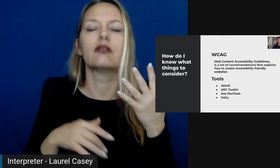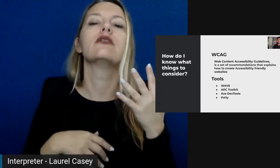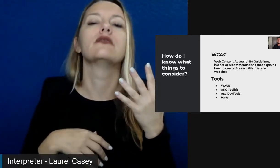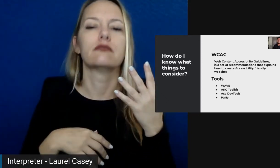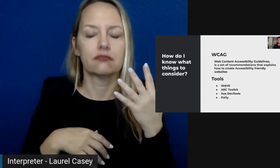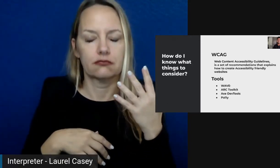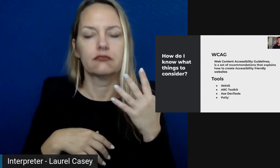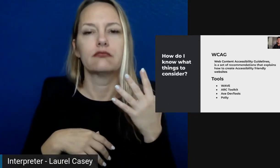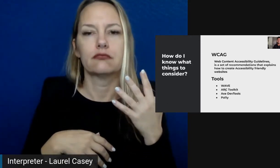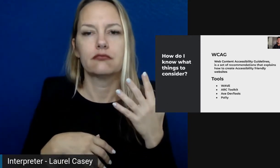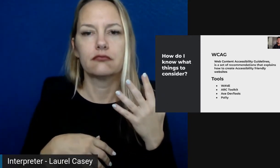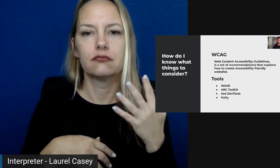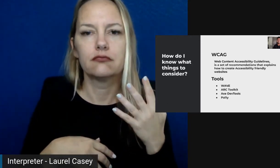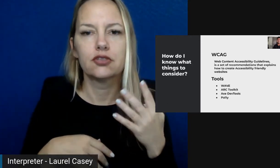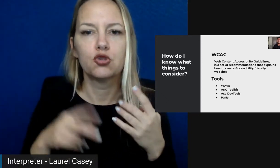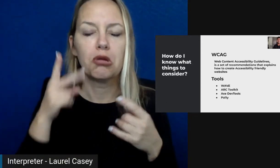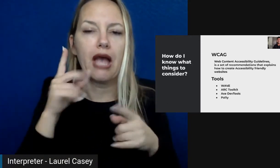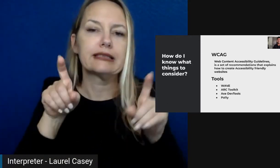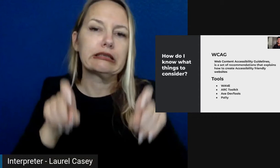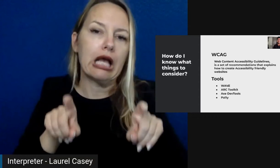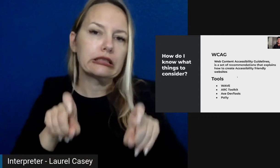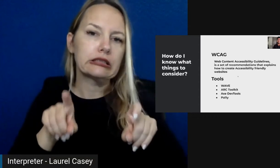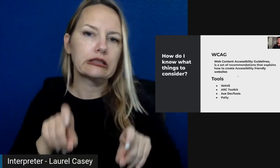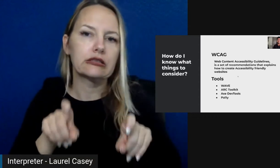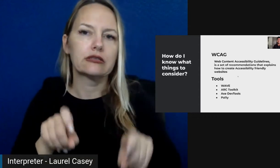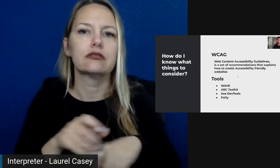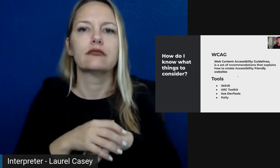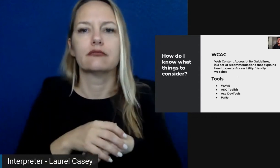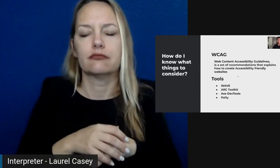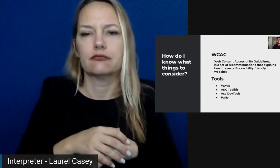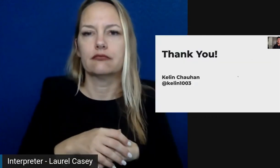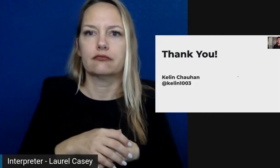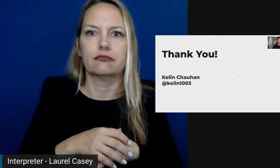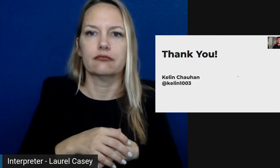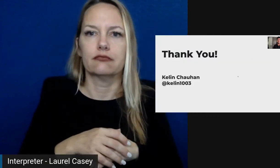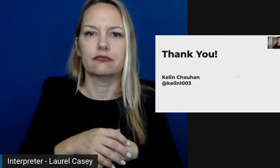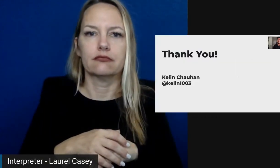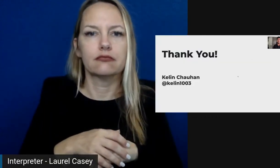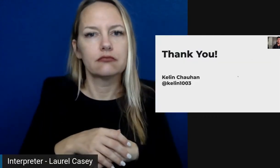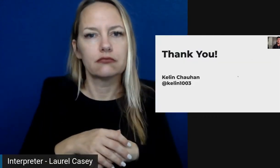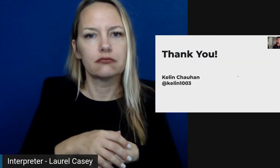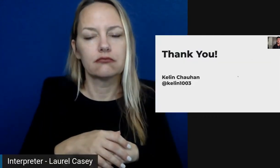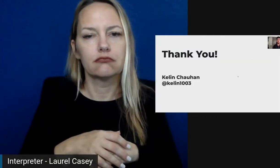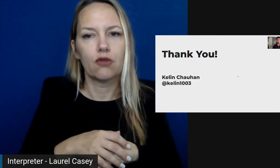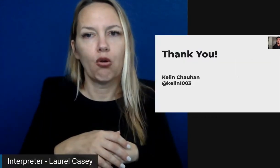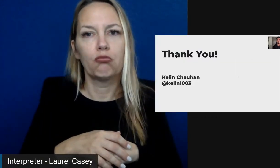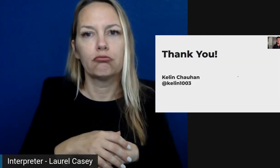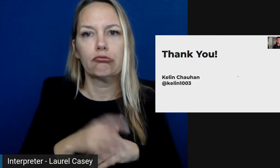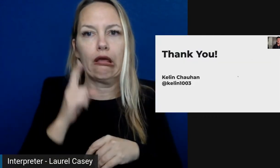so that these tests can be automated. All right, with that, I believe that is pretty much it.